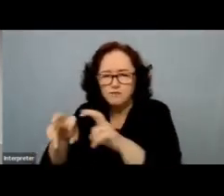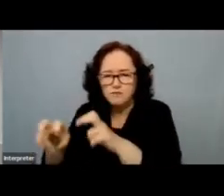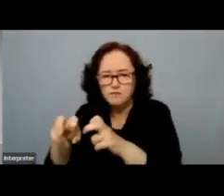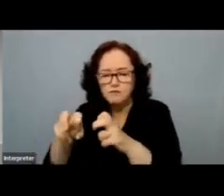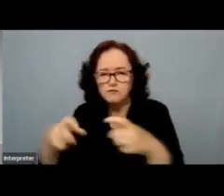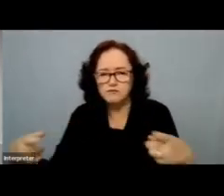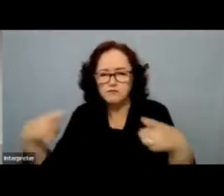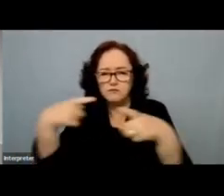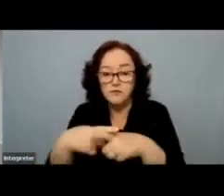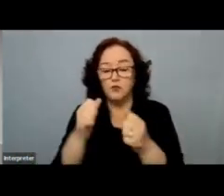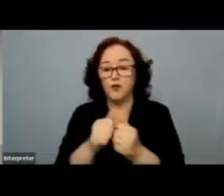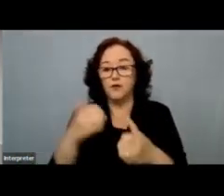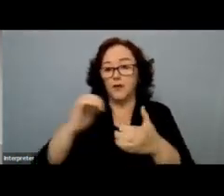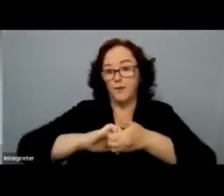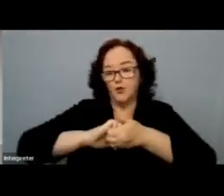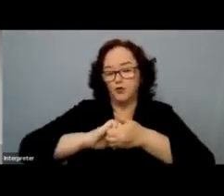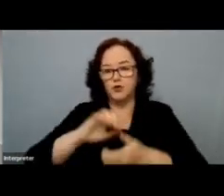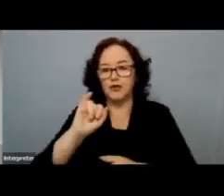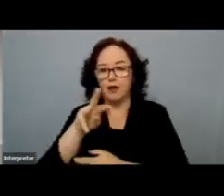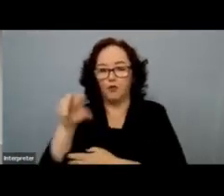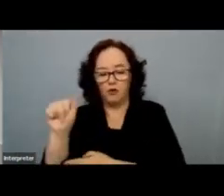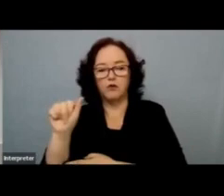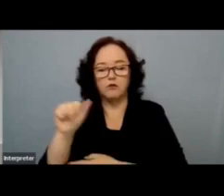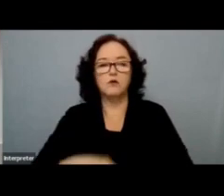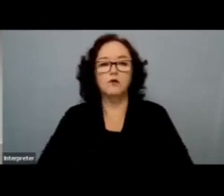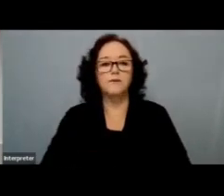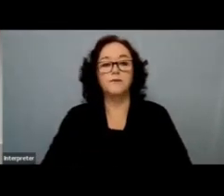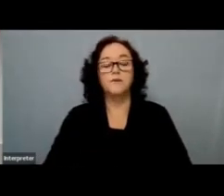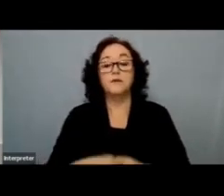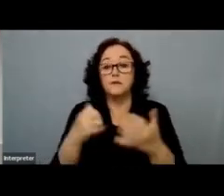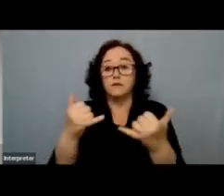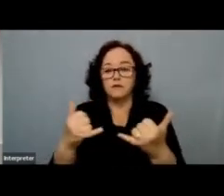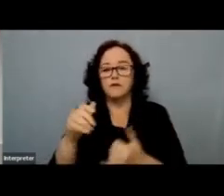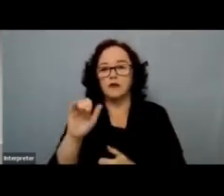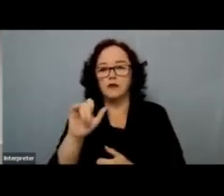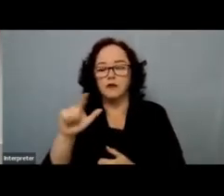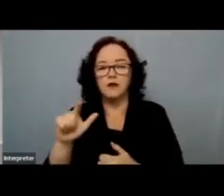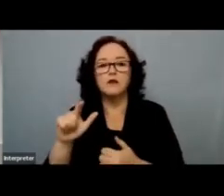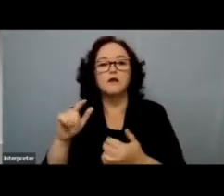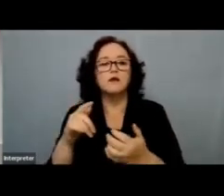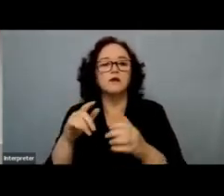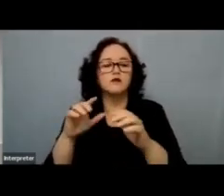in Iowa and NASHIA agreed in the current ACL grant cycle. Iowa is partnering with their child